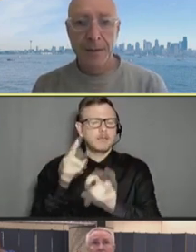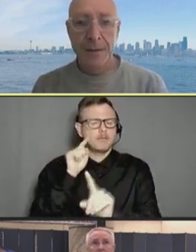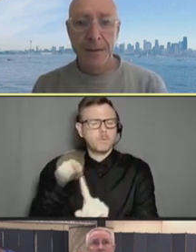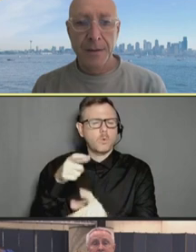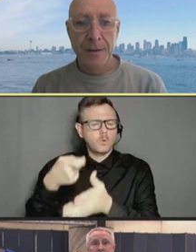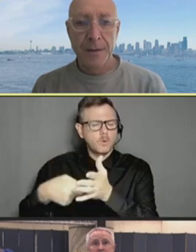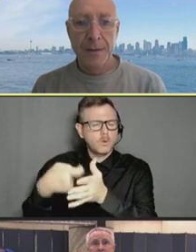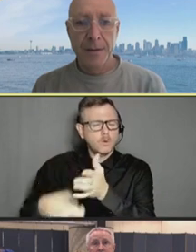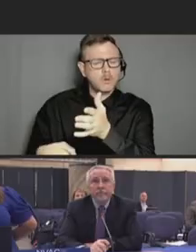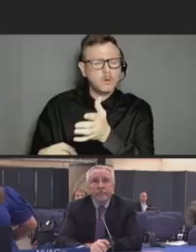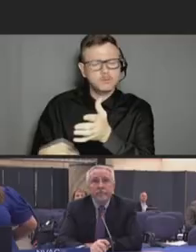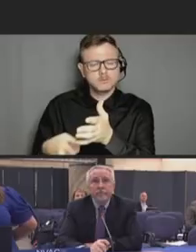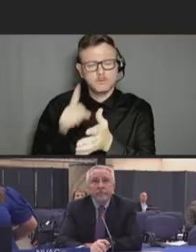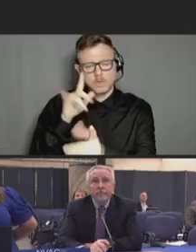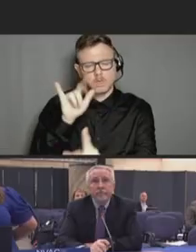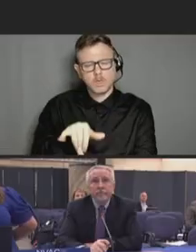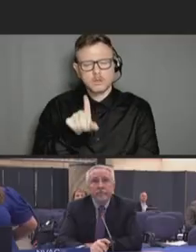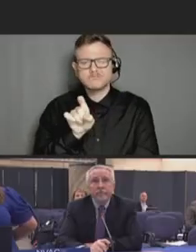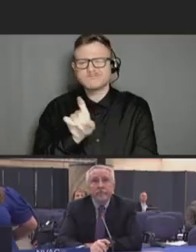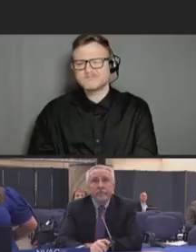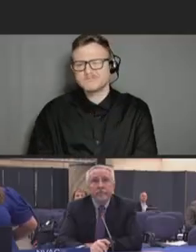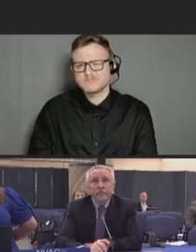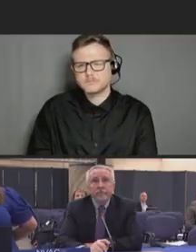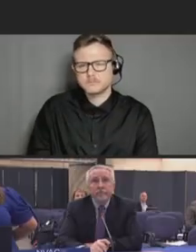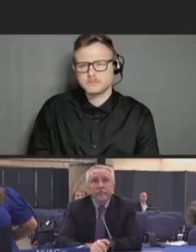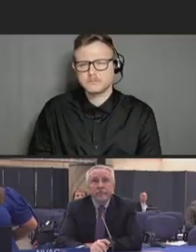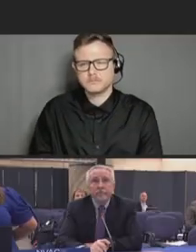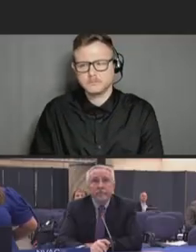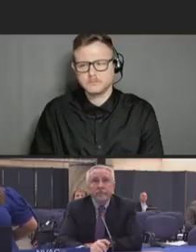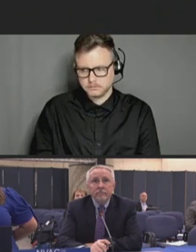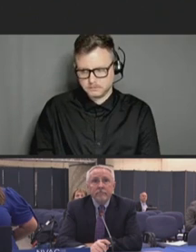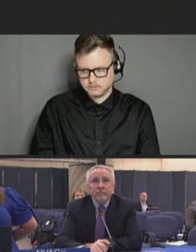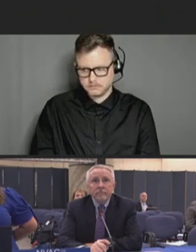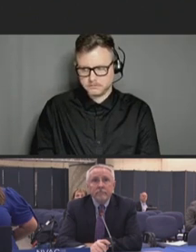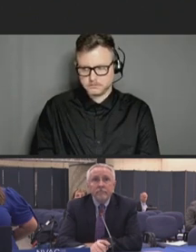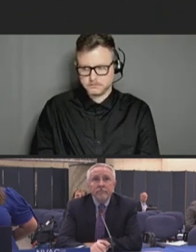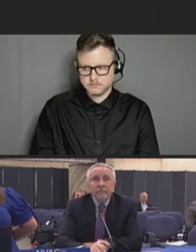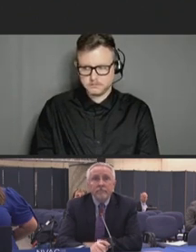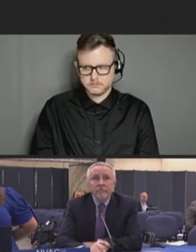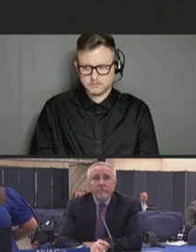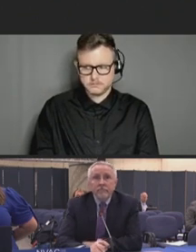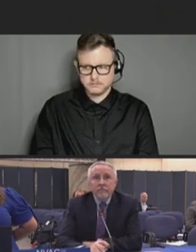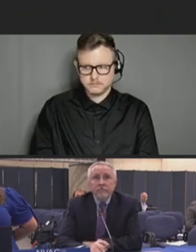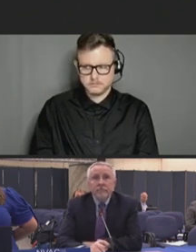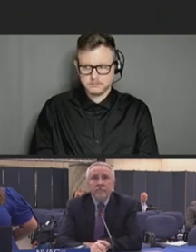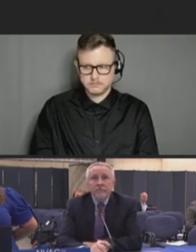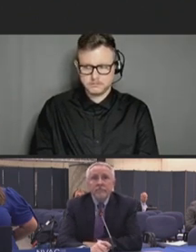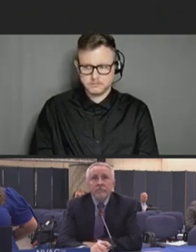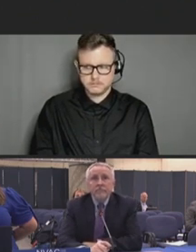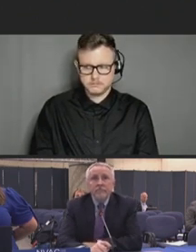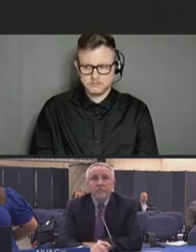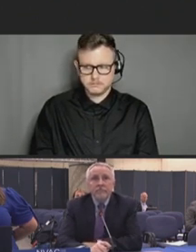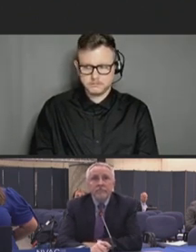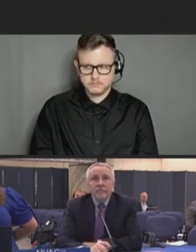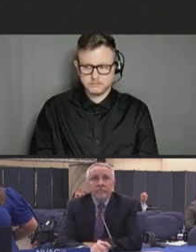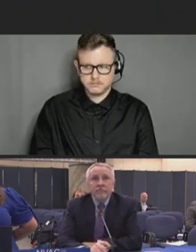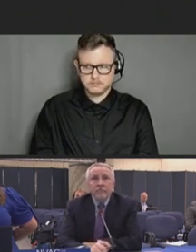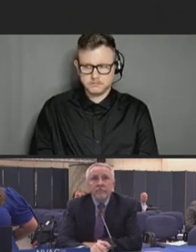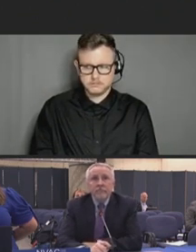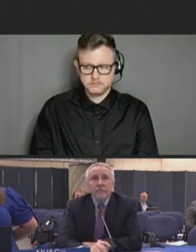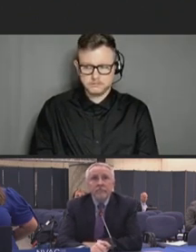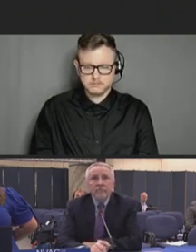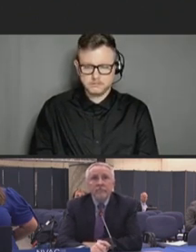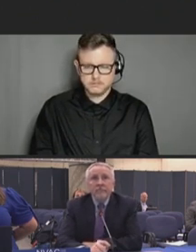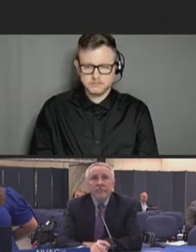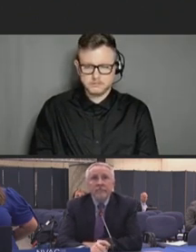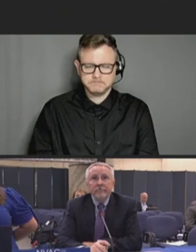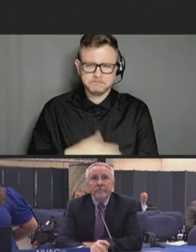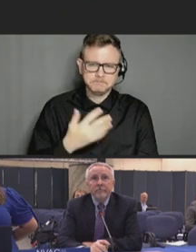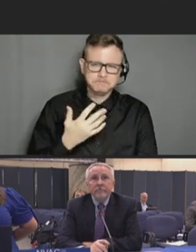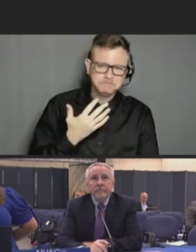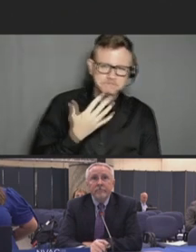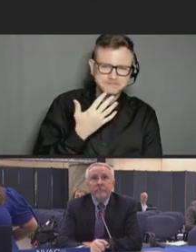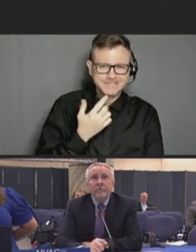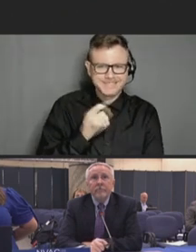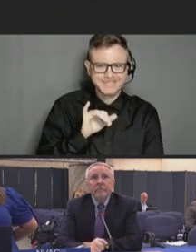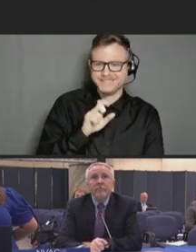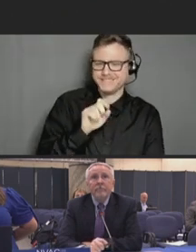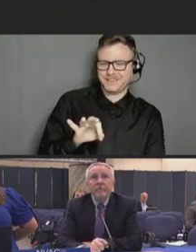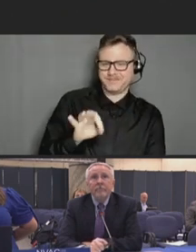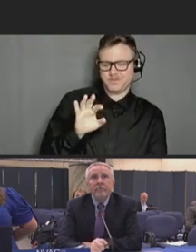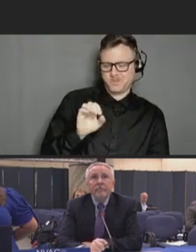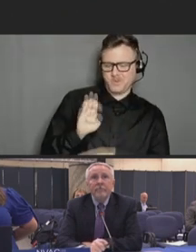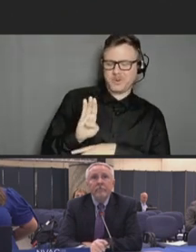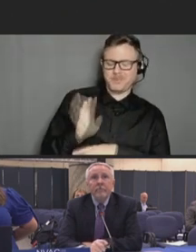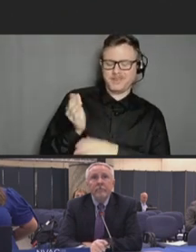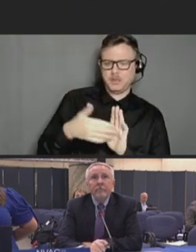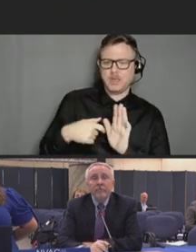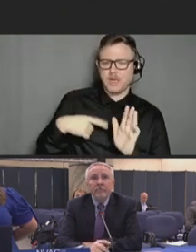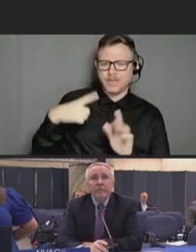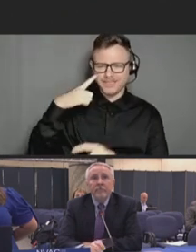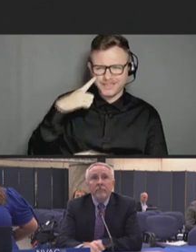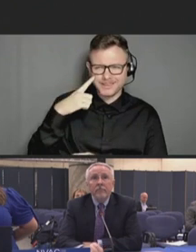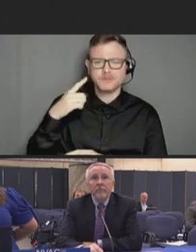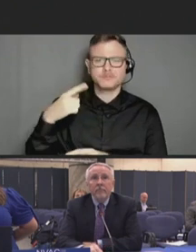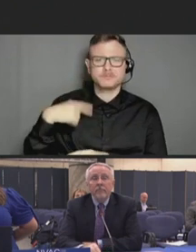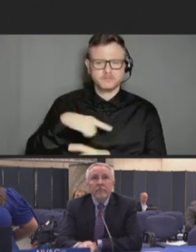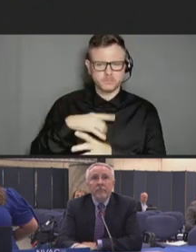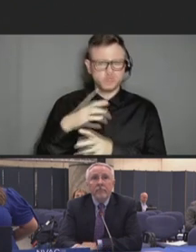Robert Schechter: Jeff, this is Rob again. I think we have received some preliminary